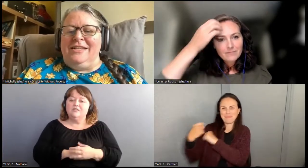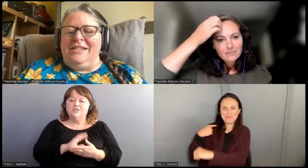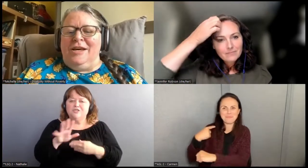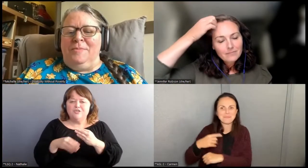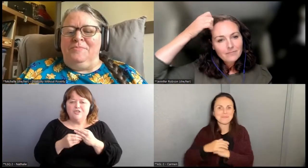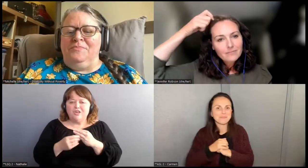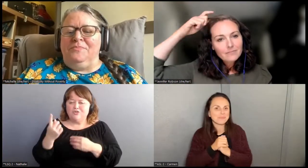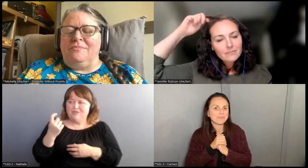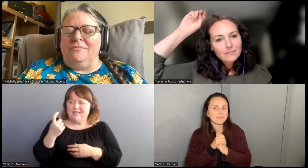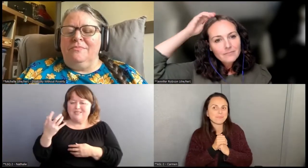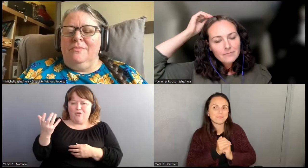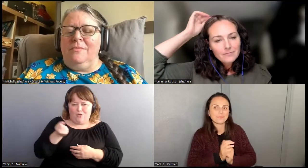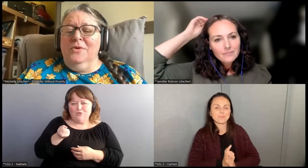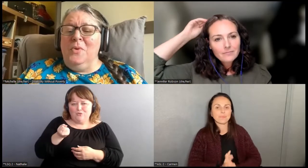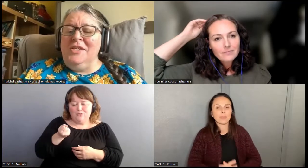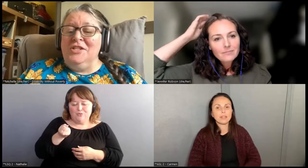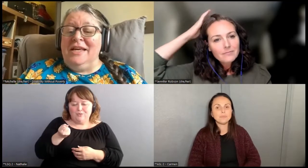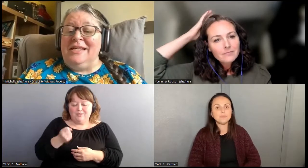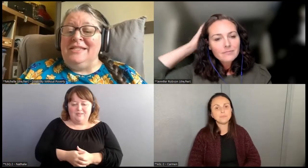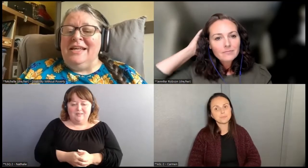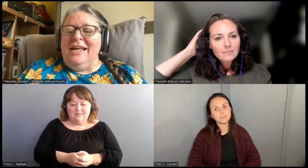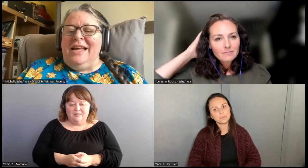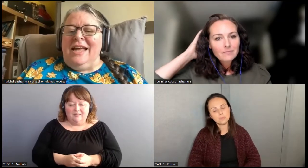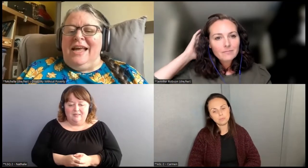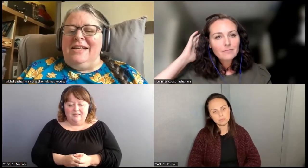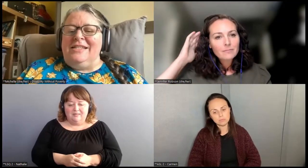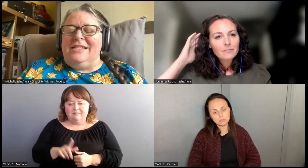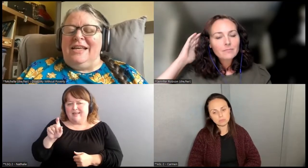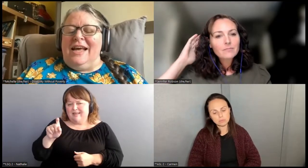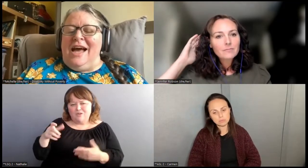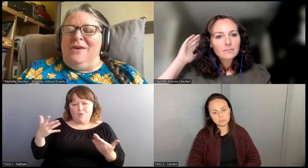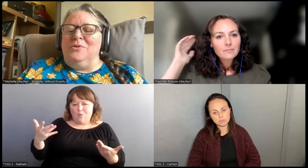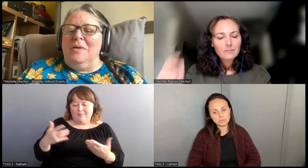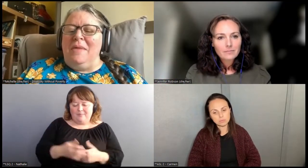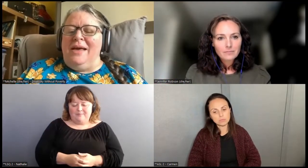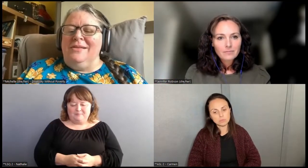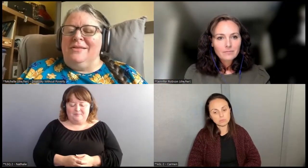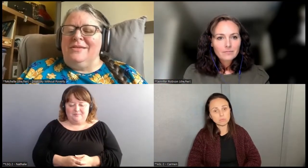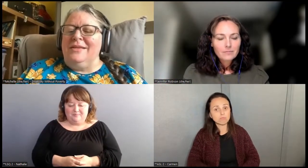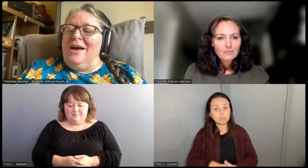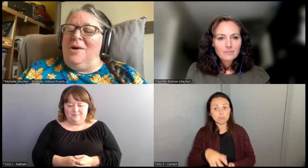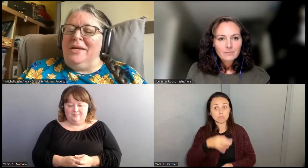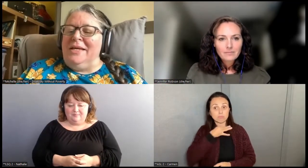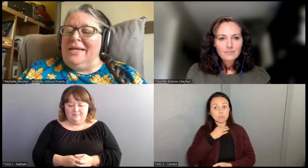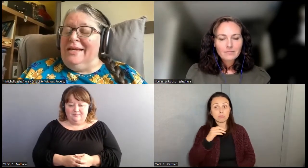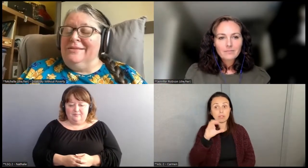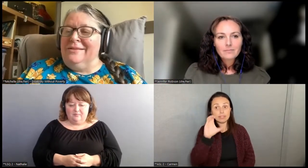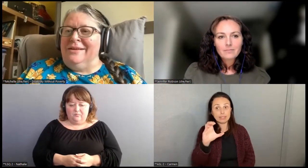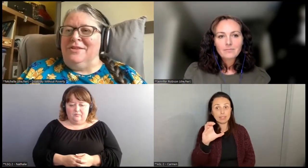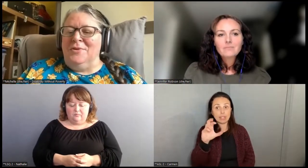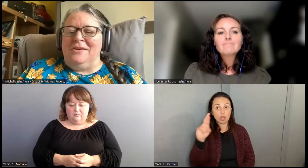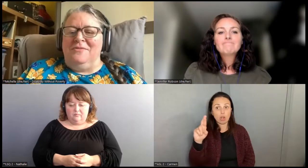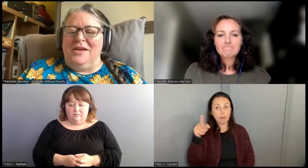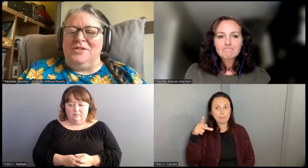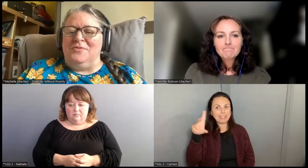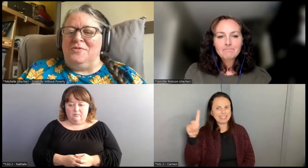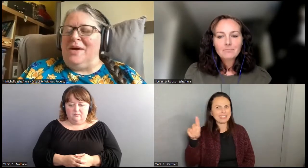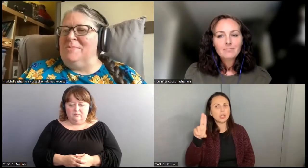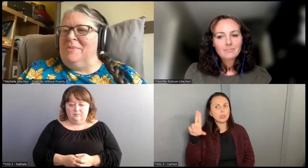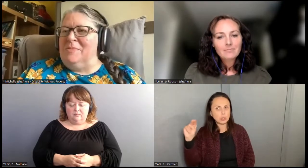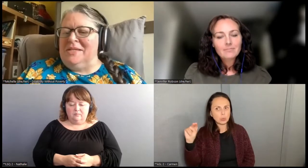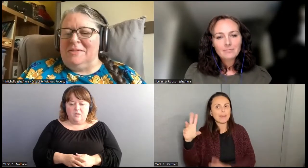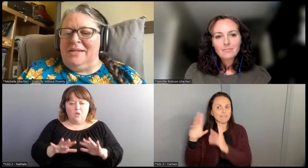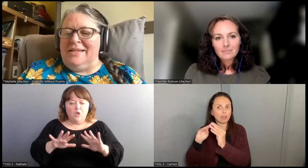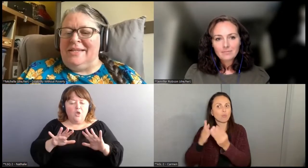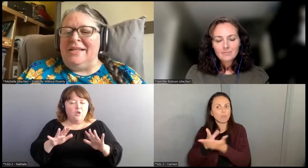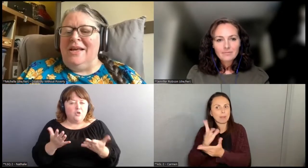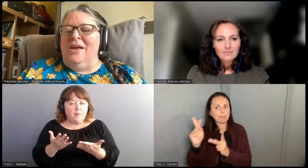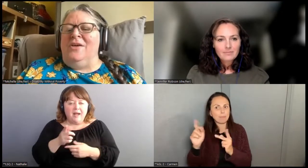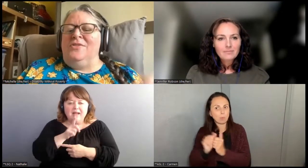AND THE QUESTION IS, HOW DO WE MAKE THE CRPD, THE U.N. CONVENTION ON RIGHTS OF PEOPLE WITH